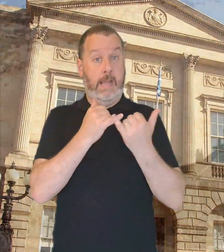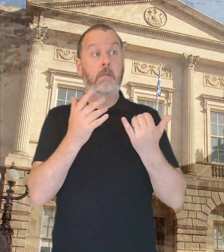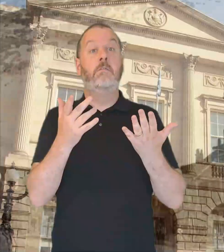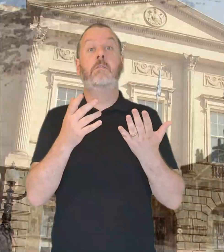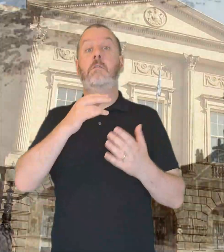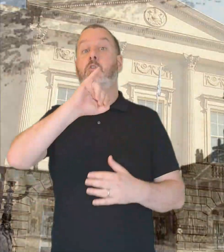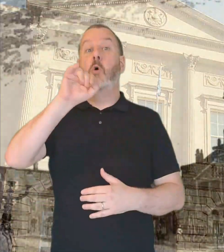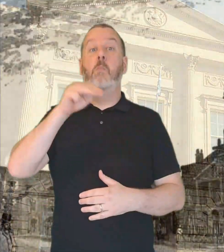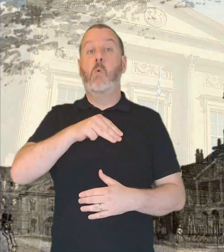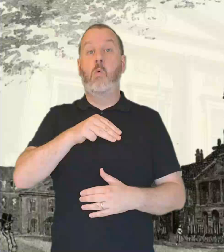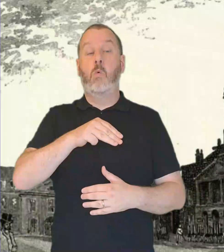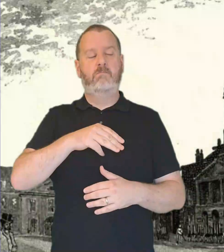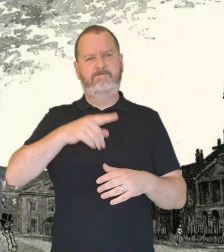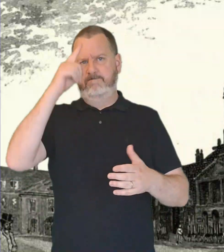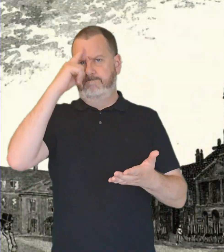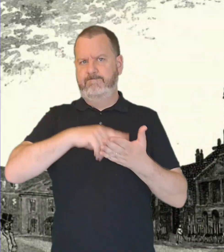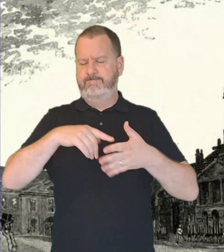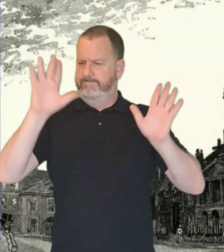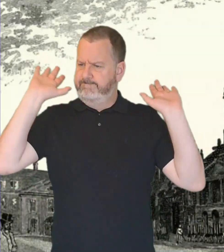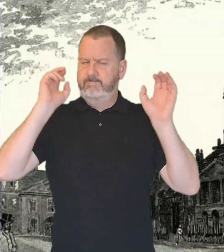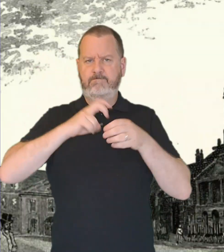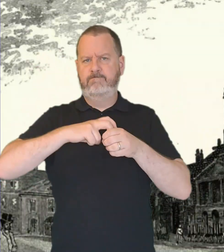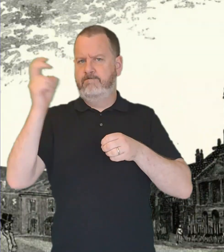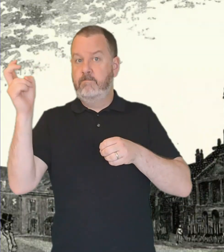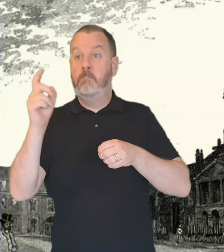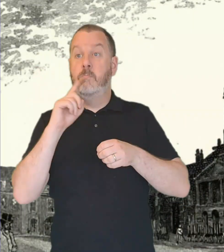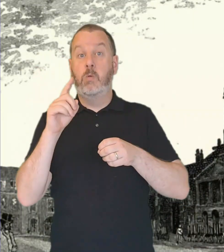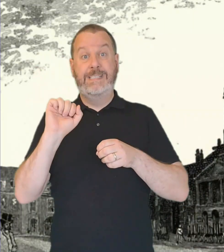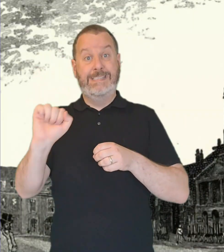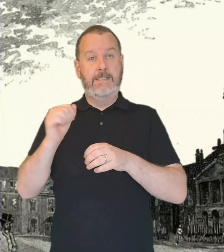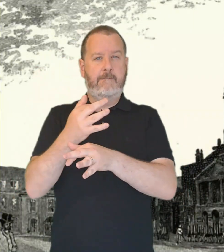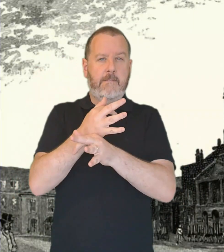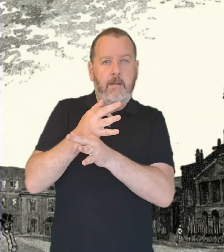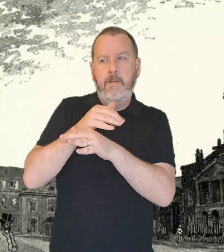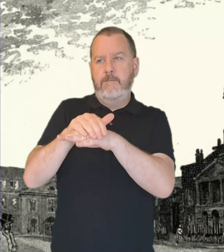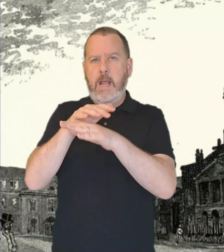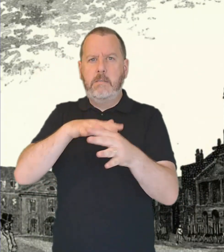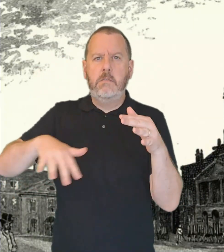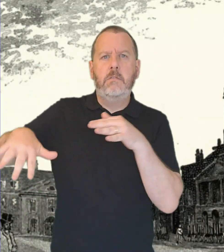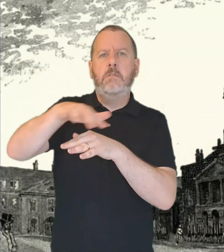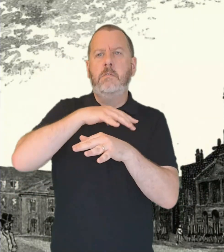It appears that many of John Moore's friends and family strongly objected to his treatment,